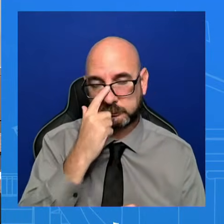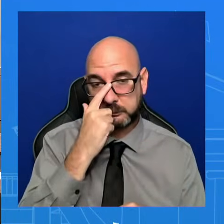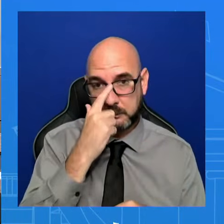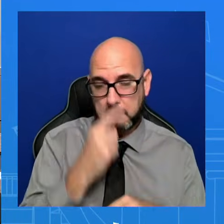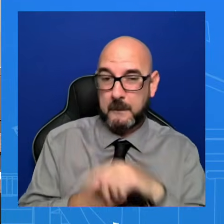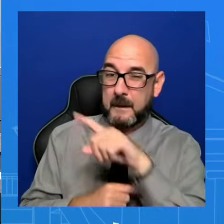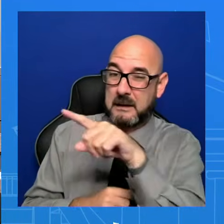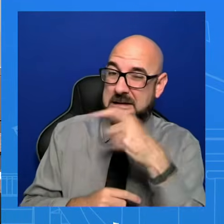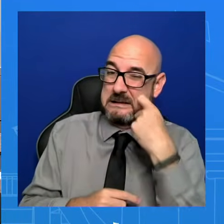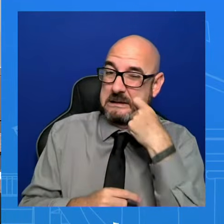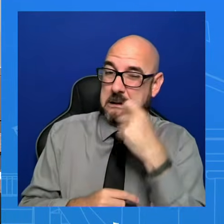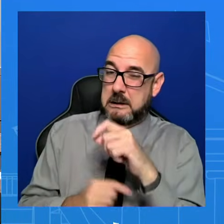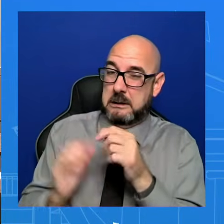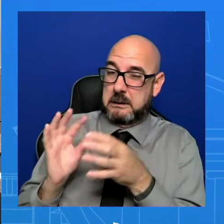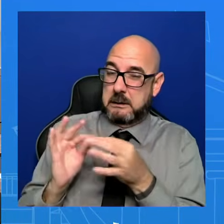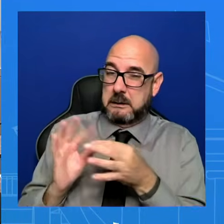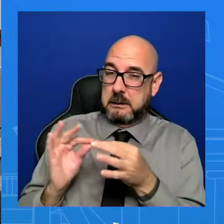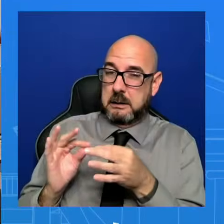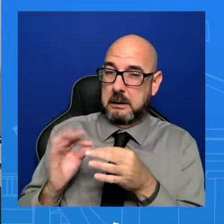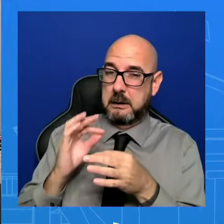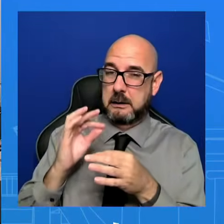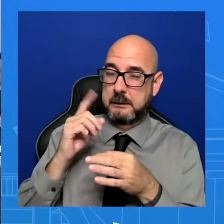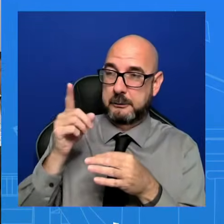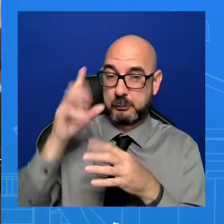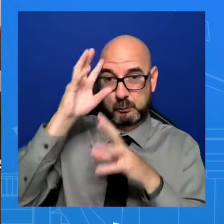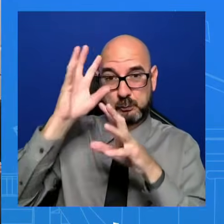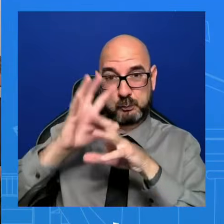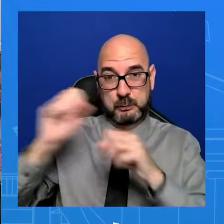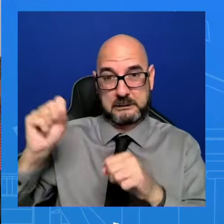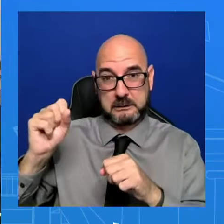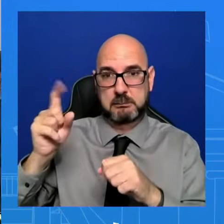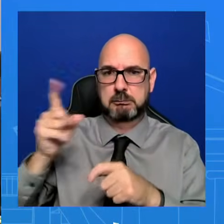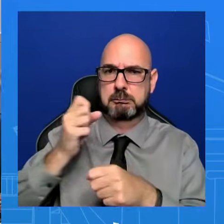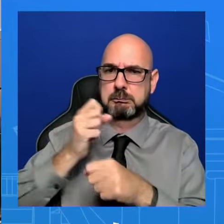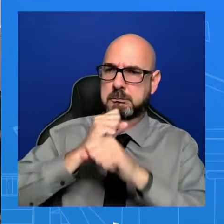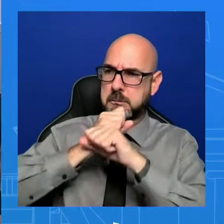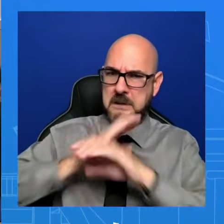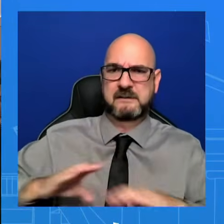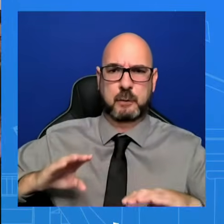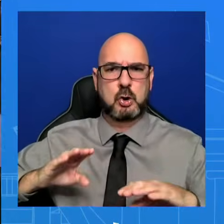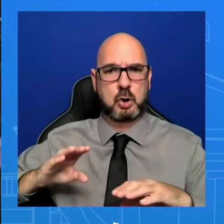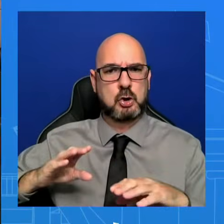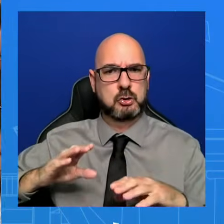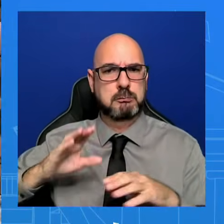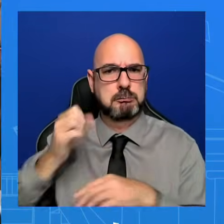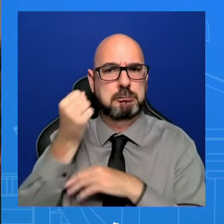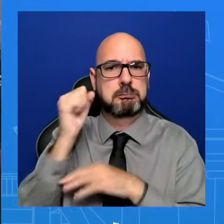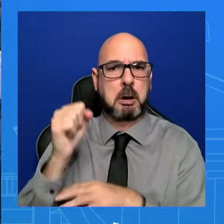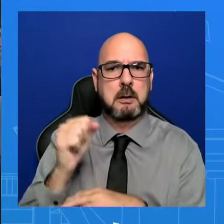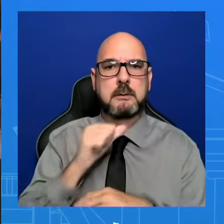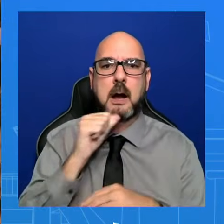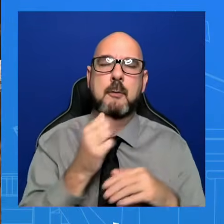for peaceful protest and, say, less-than-peaceful protests. I'm curious, what is the President's view